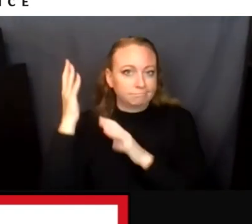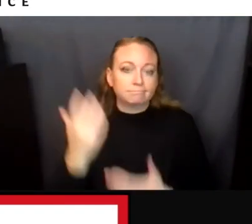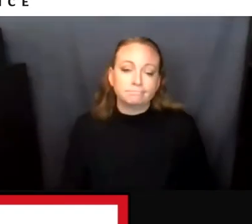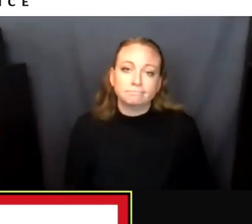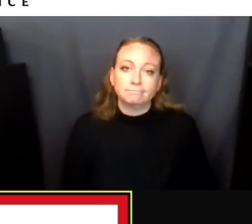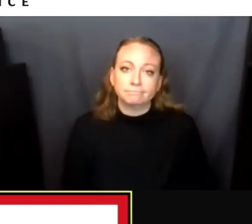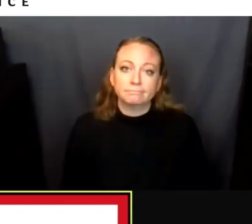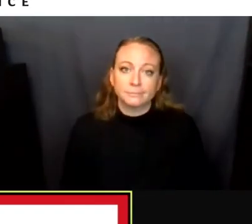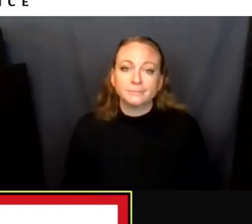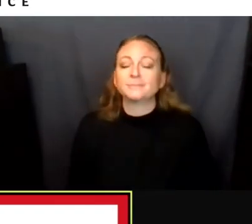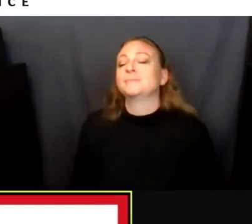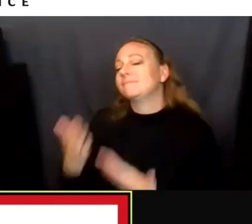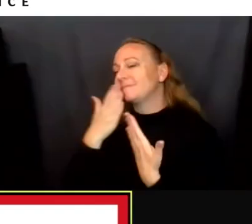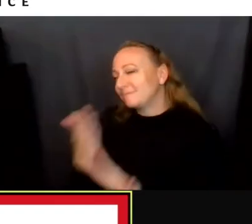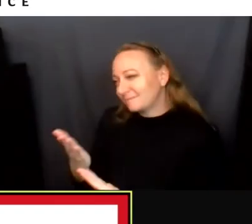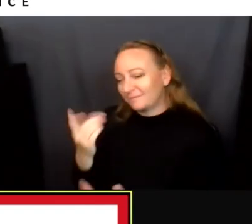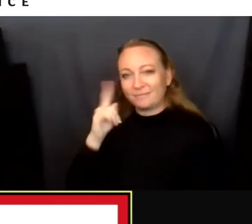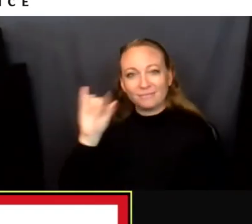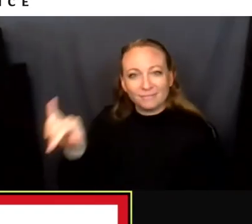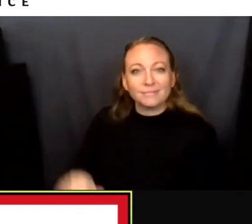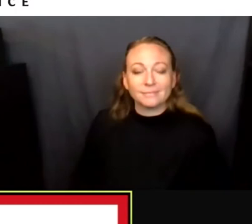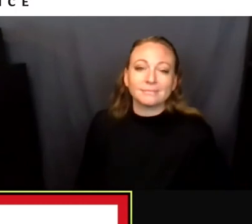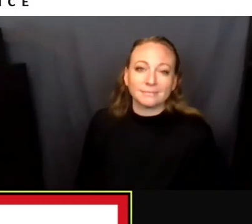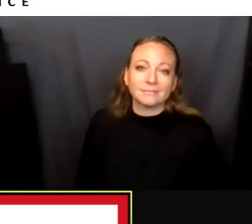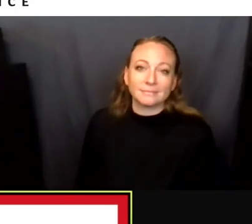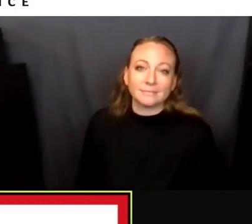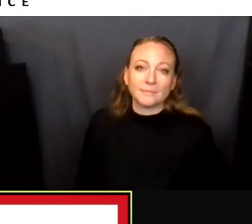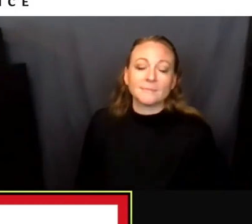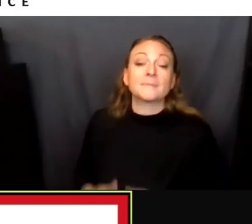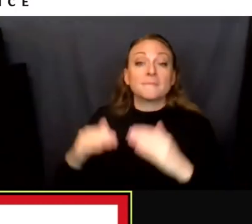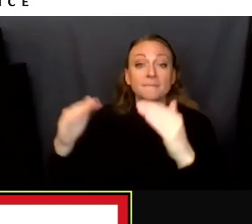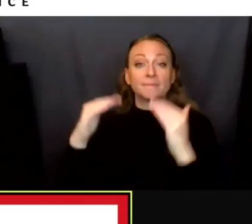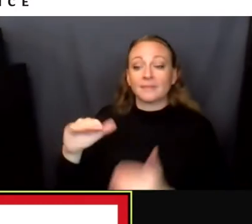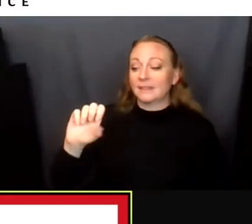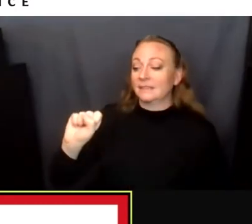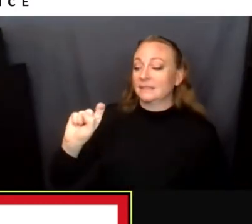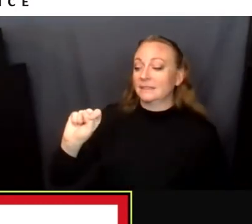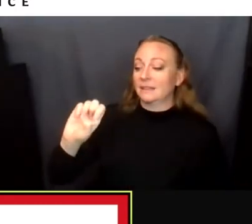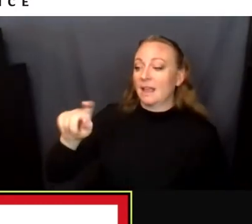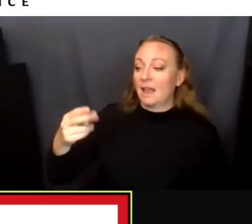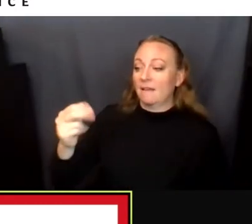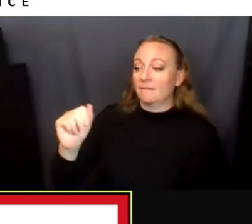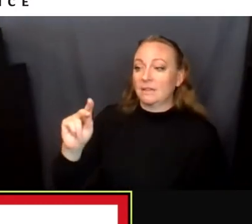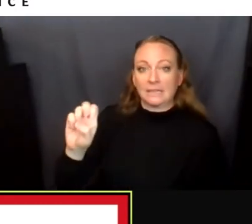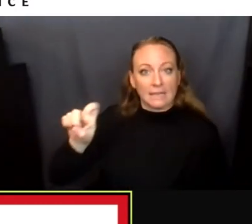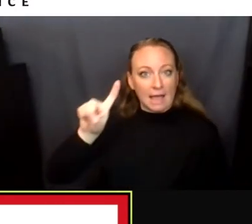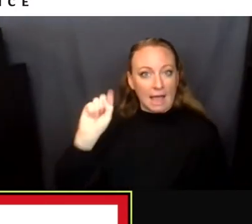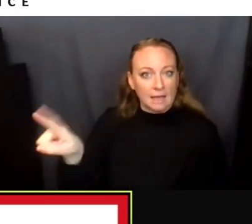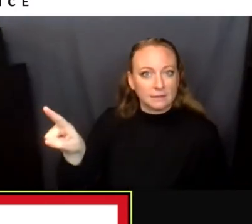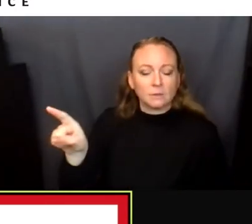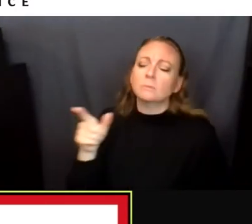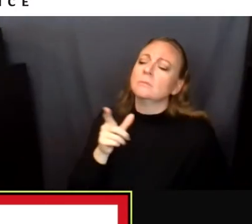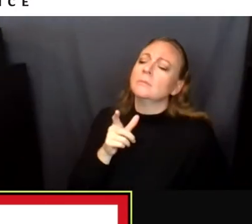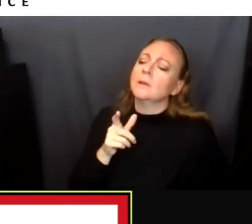Thank you. Thank you for that. Stephanie would like to know, how many years did it take to see the ADA